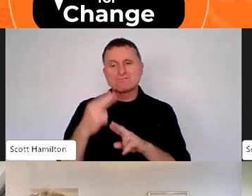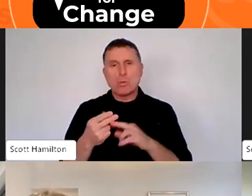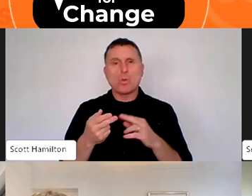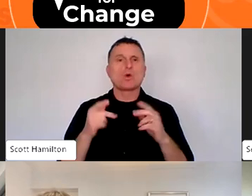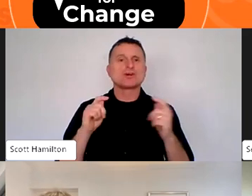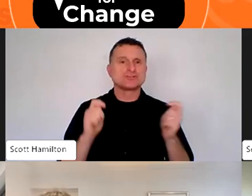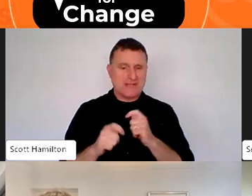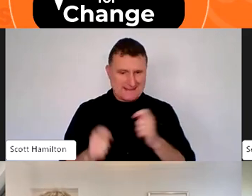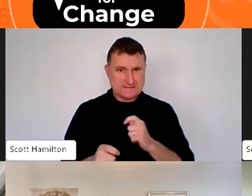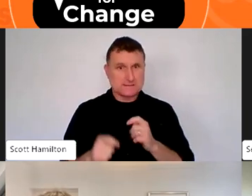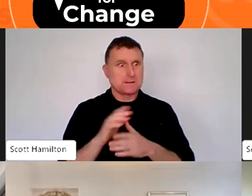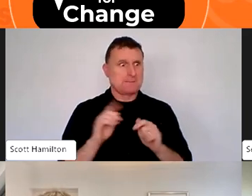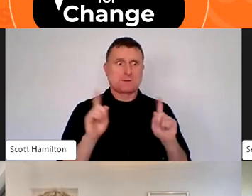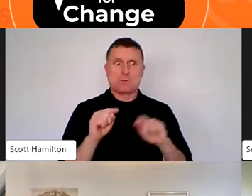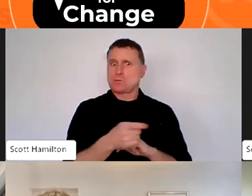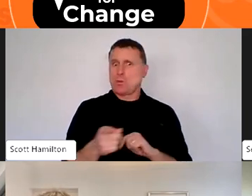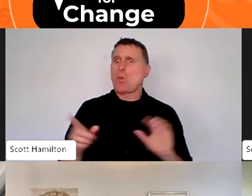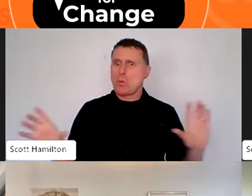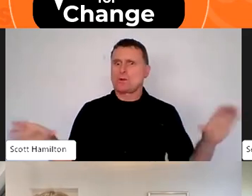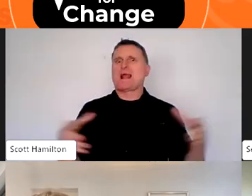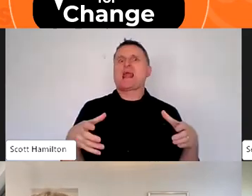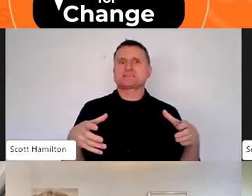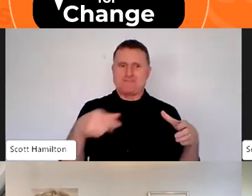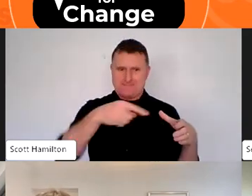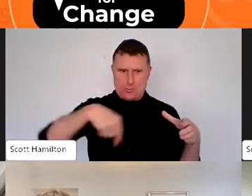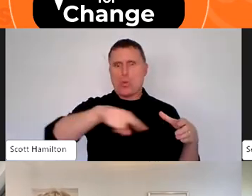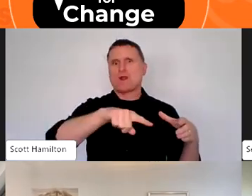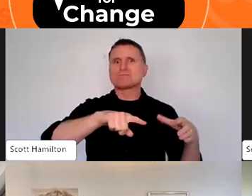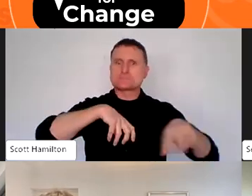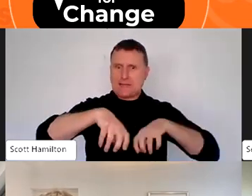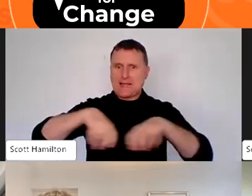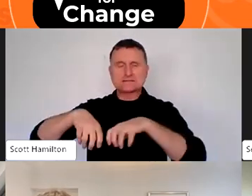effort in which we all play a part. I'm a primary teacher from way